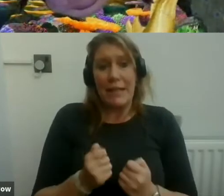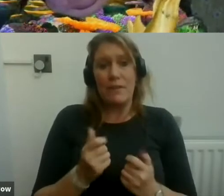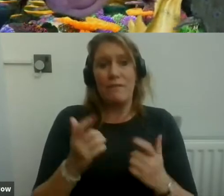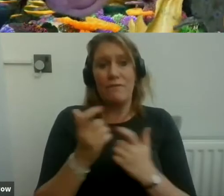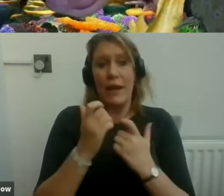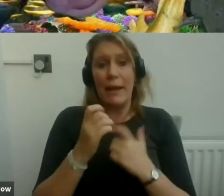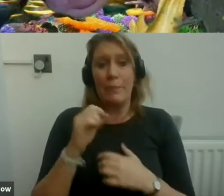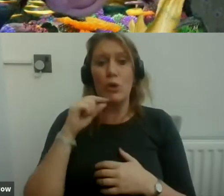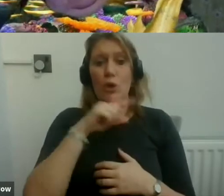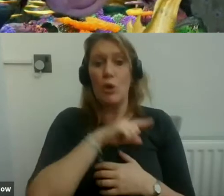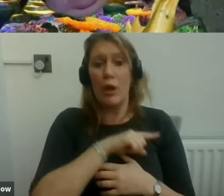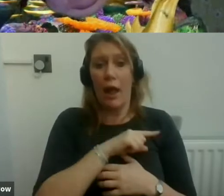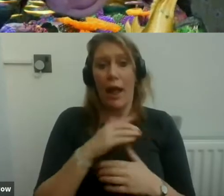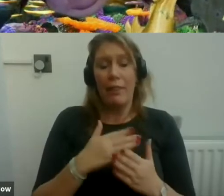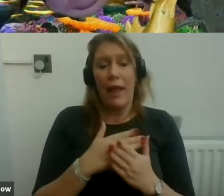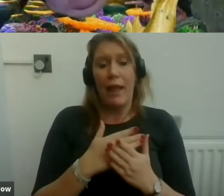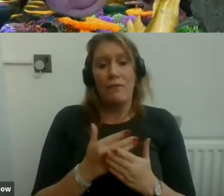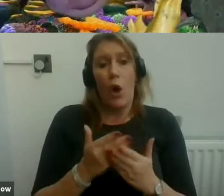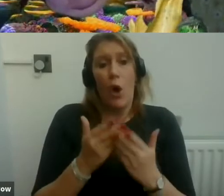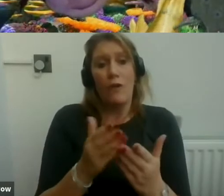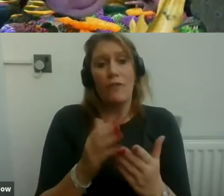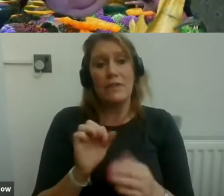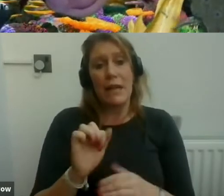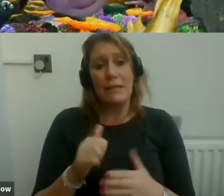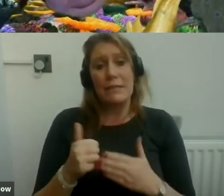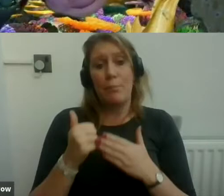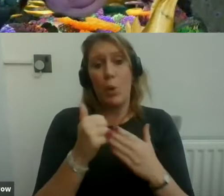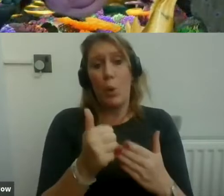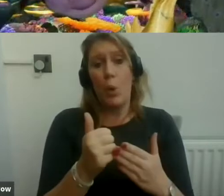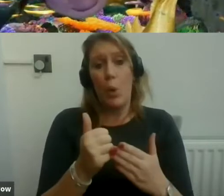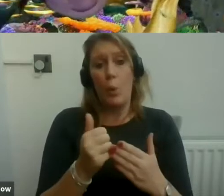offered us support with distribution which